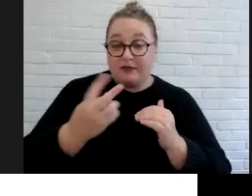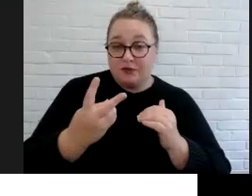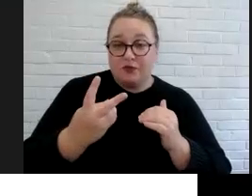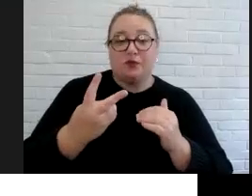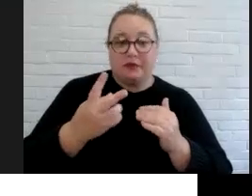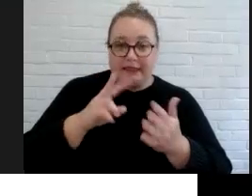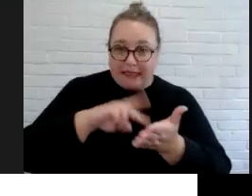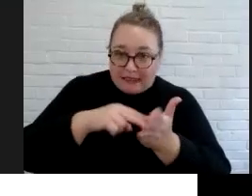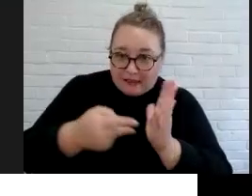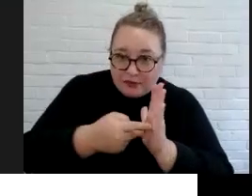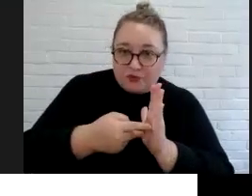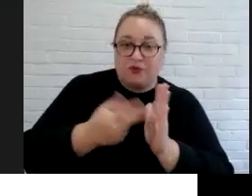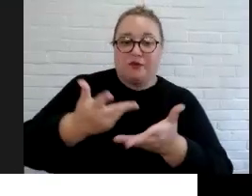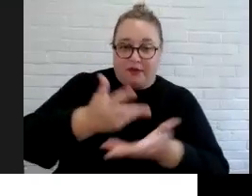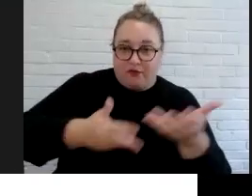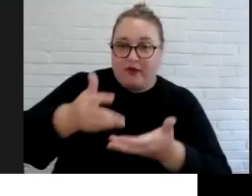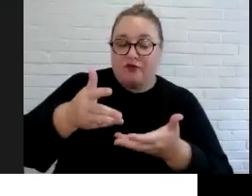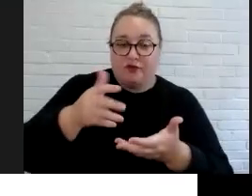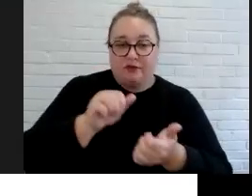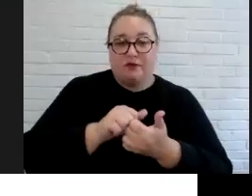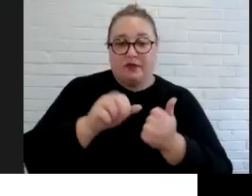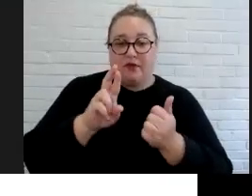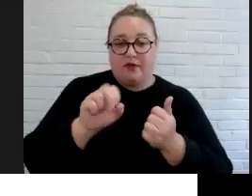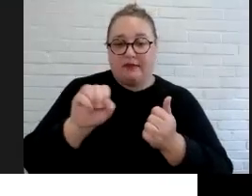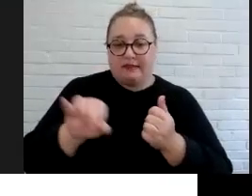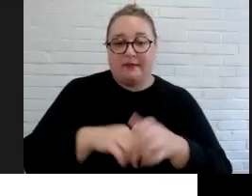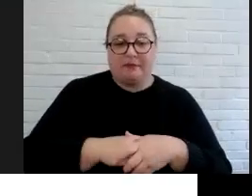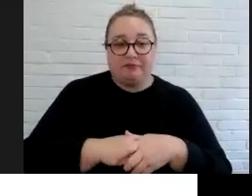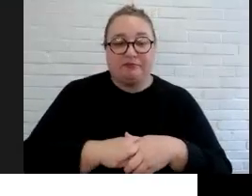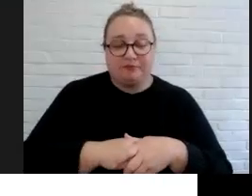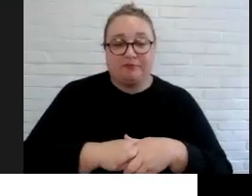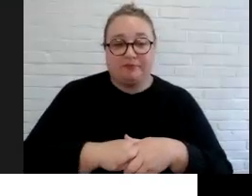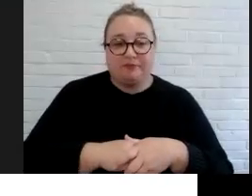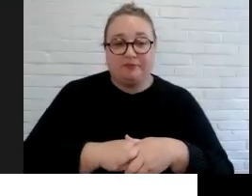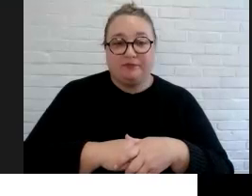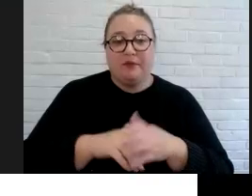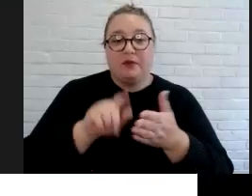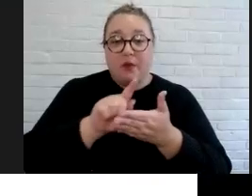And so for each week that you have, you can go in and make that, list, complete